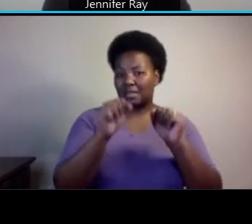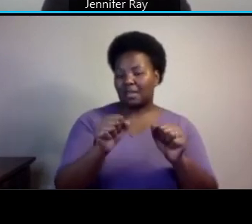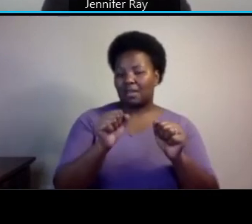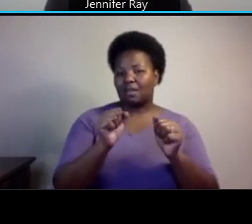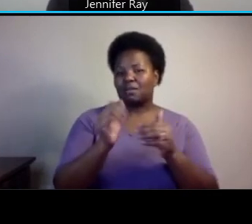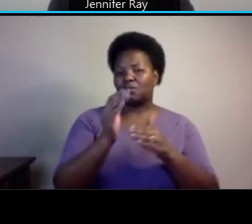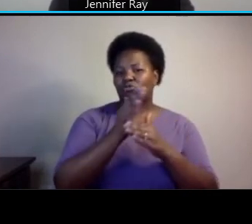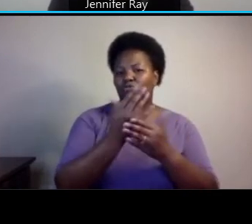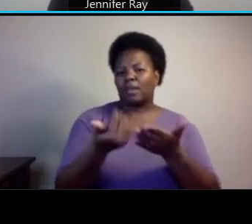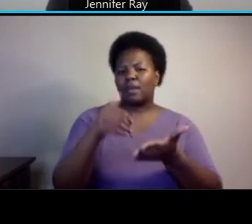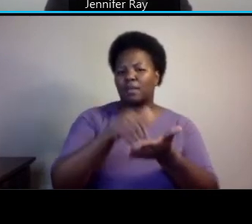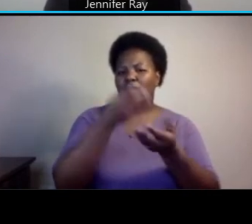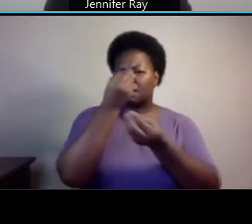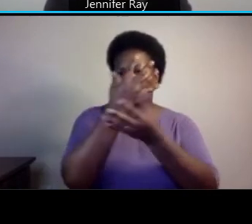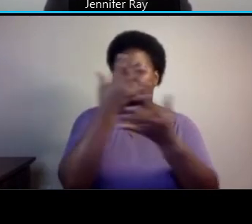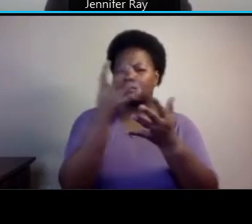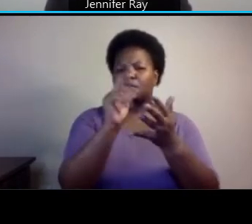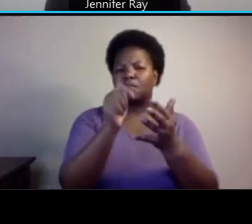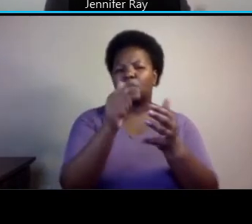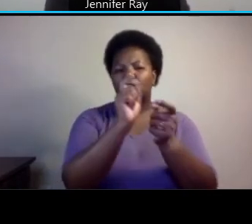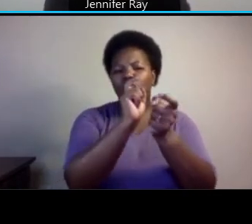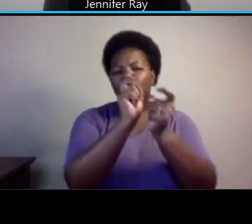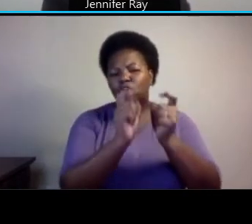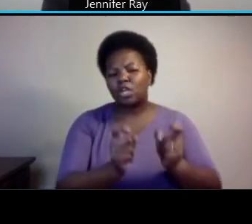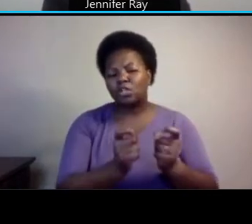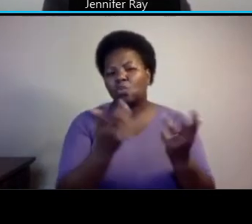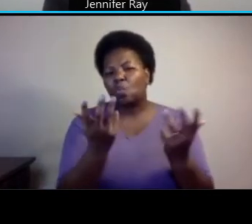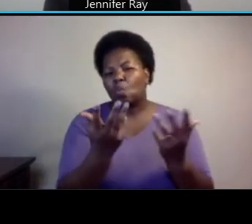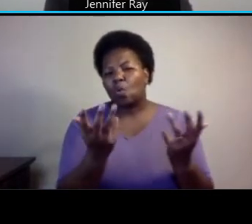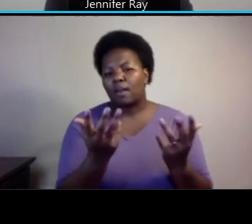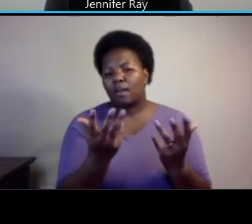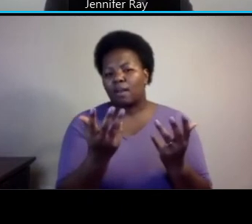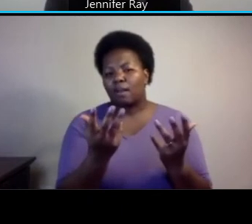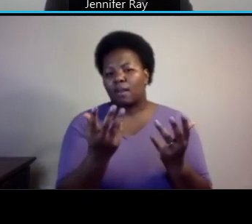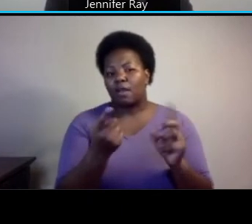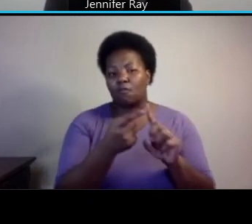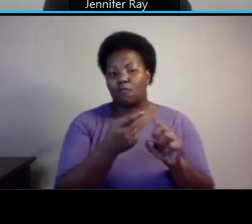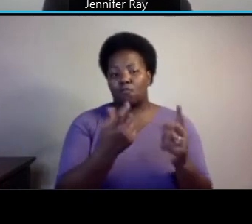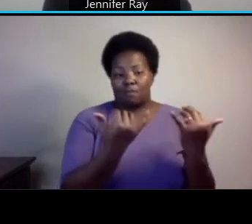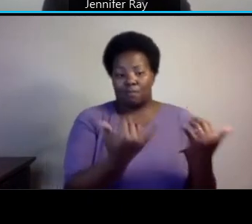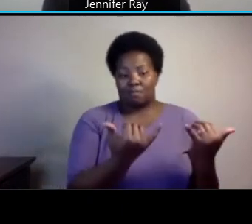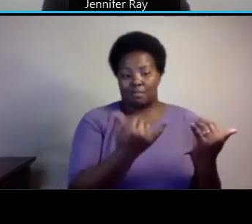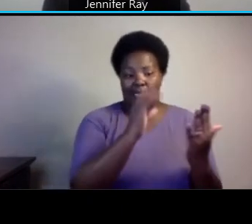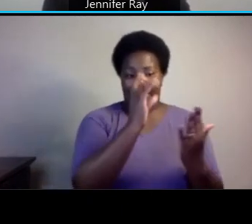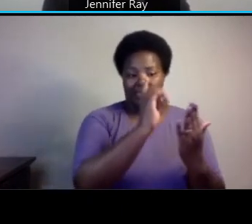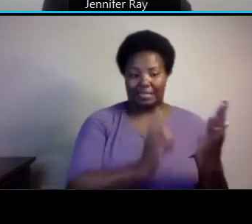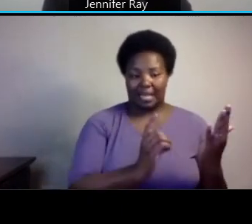are what are the changes that have been taken into the current design um from public comments